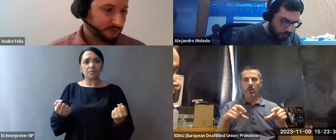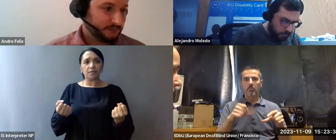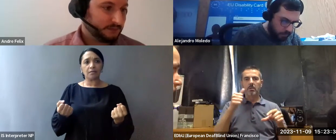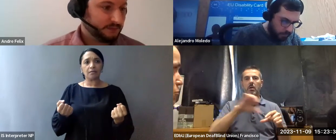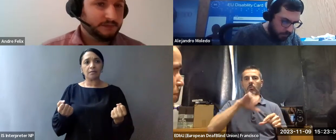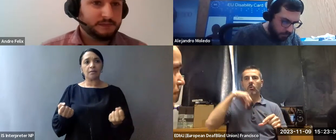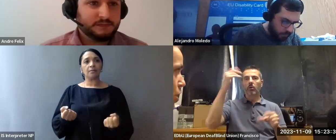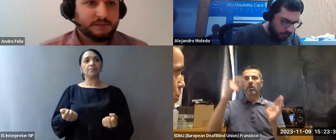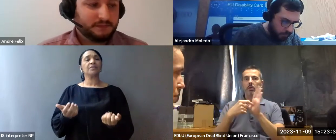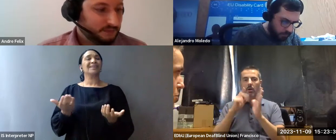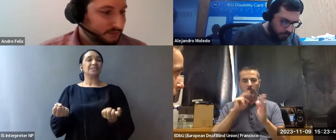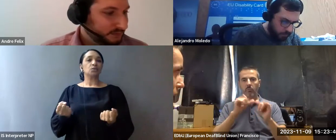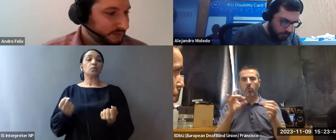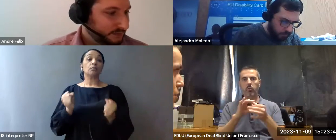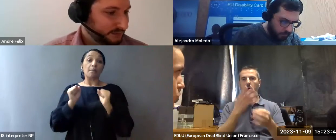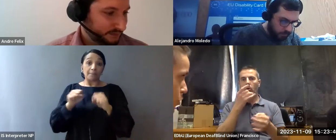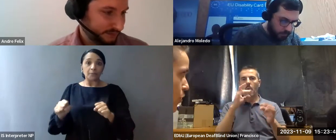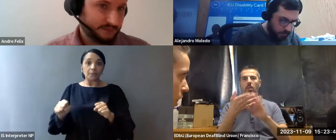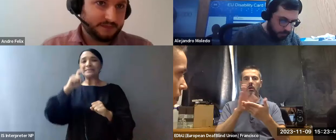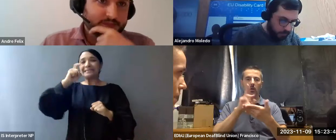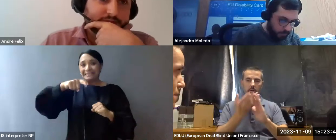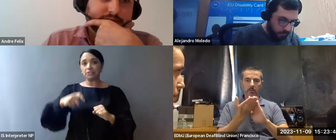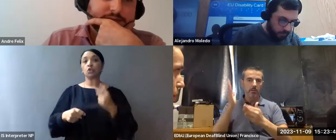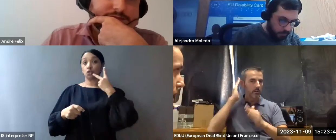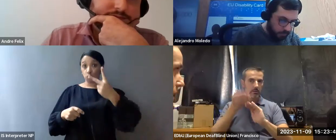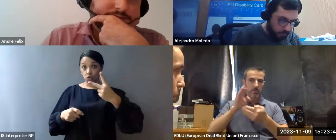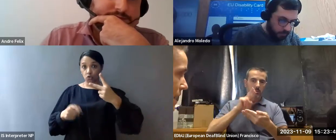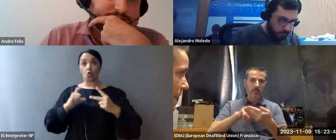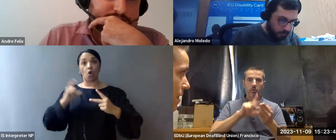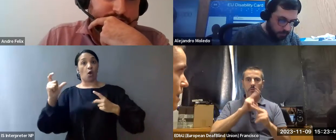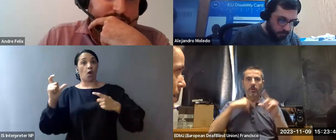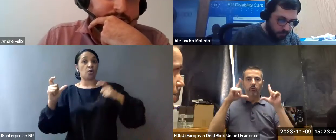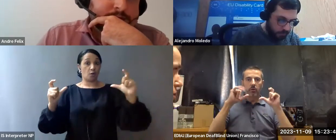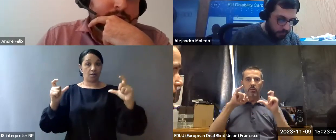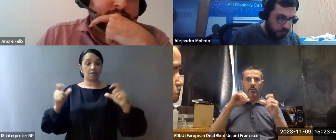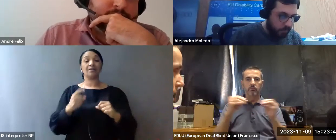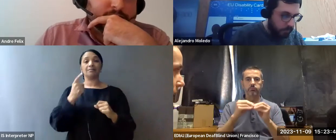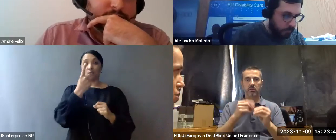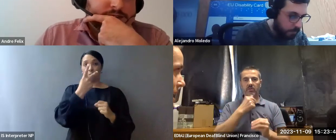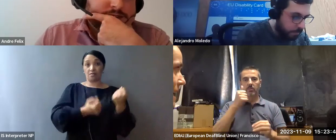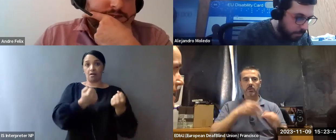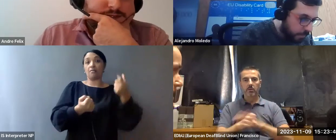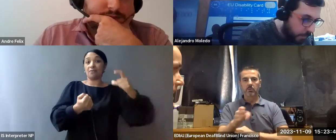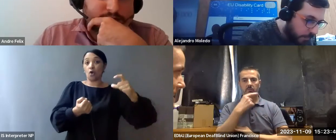So it would be very useful to have two cards for the parking so that we can actually say: